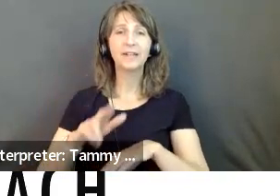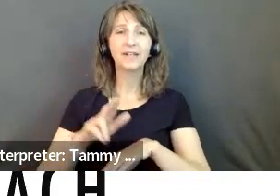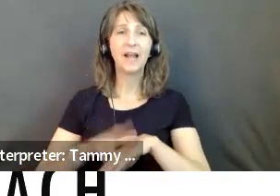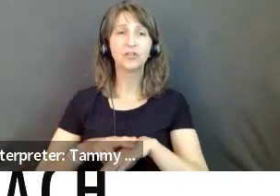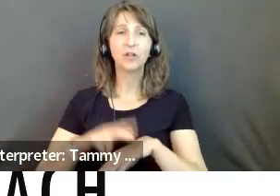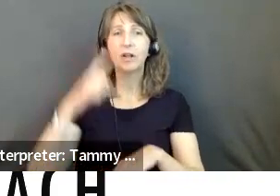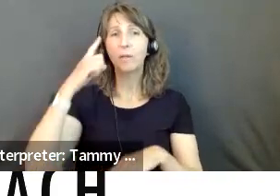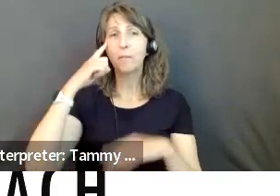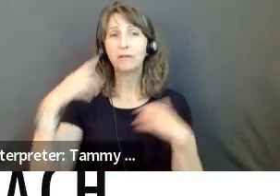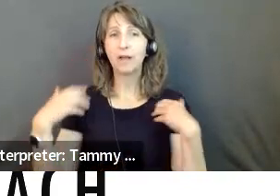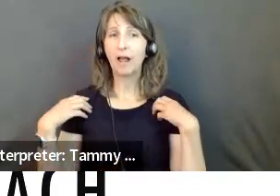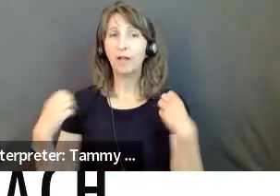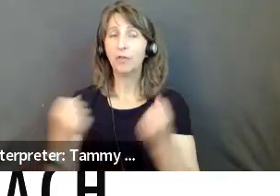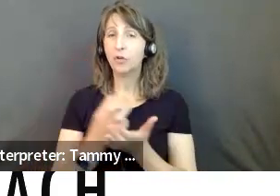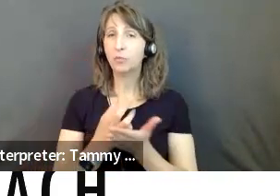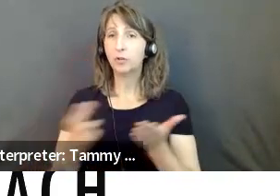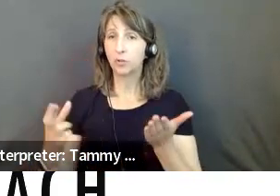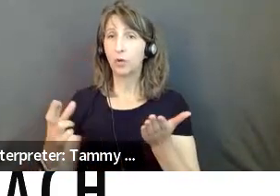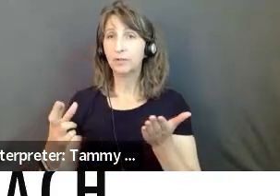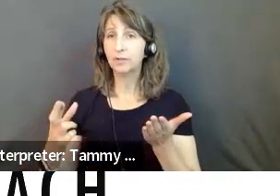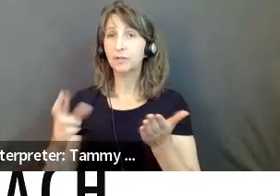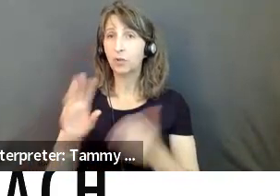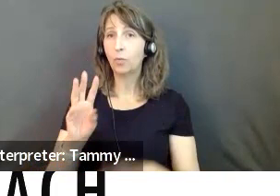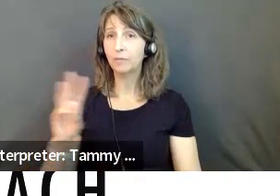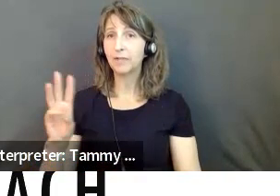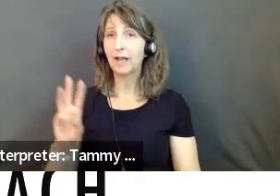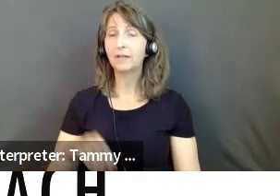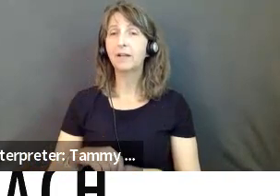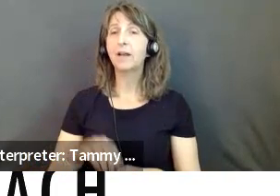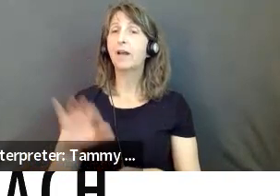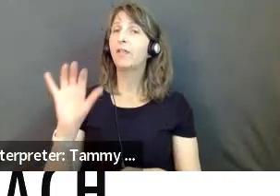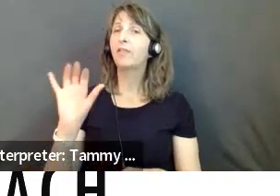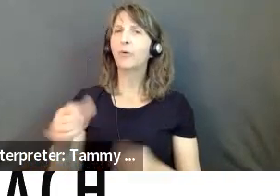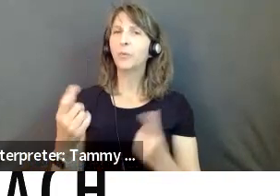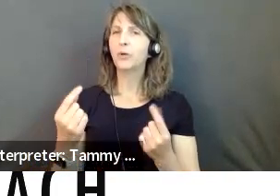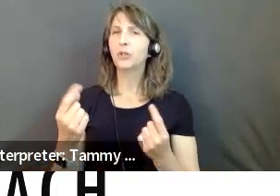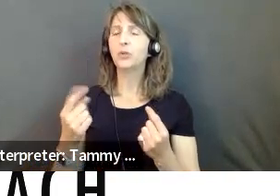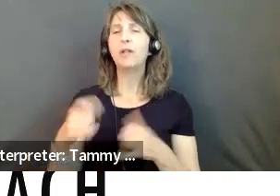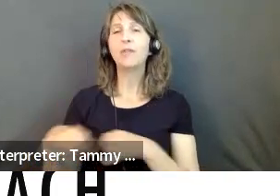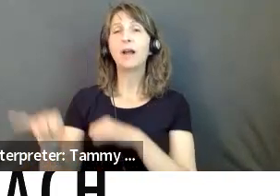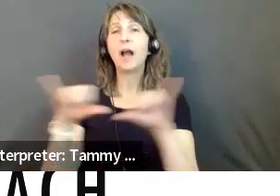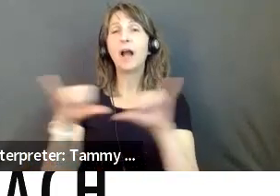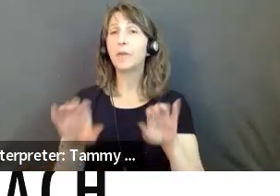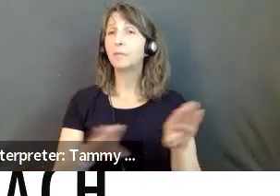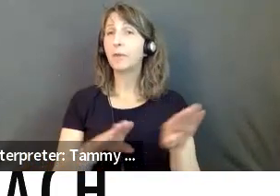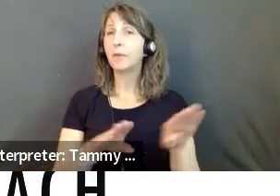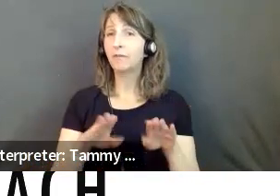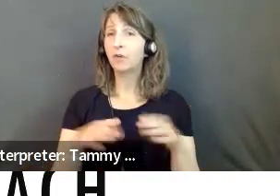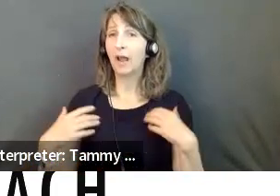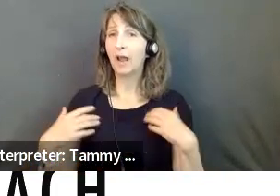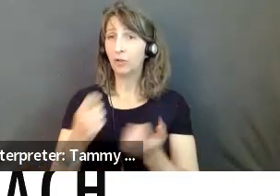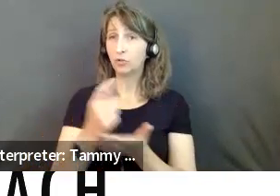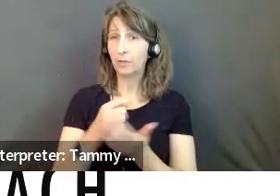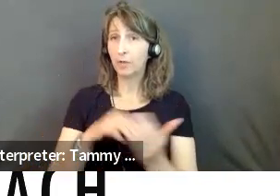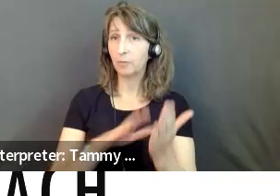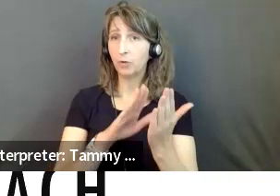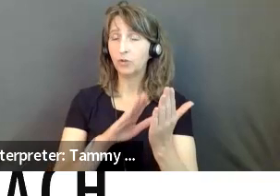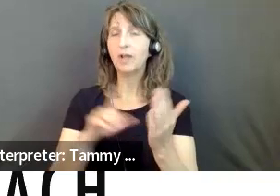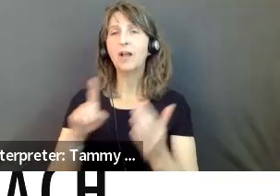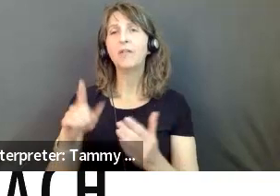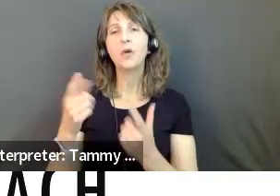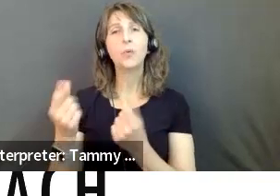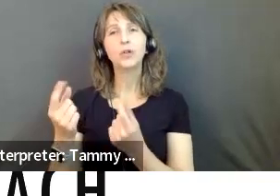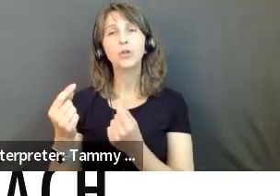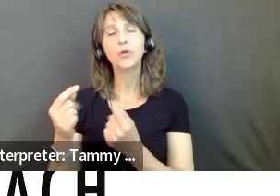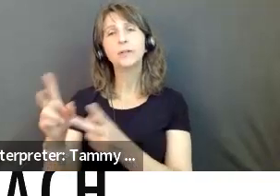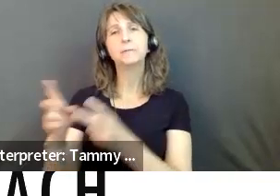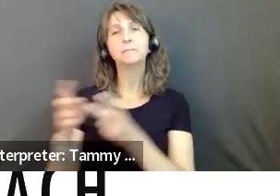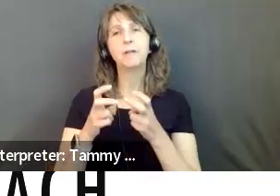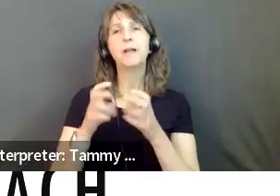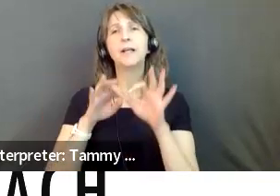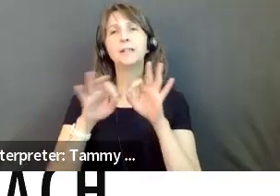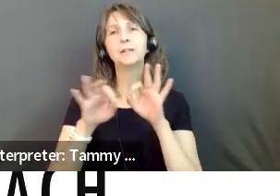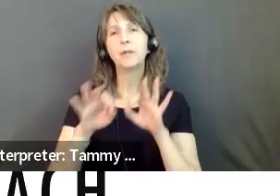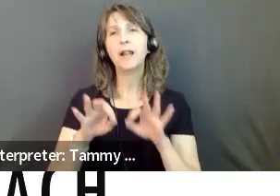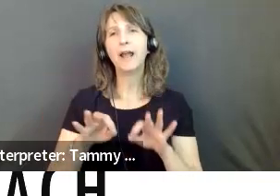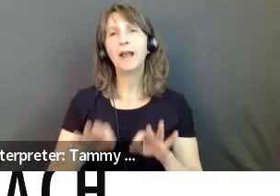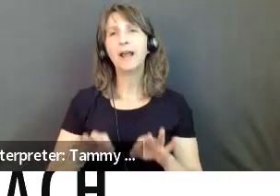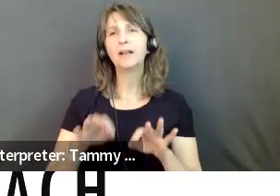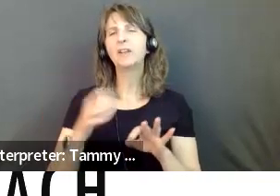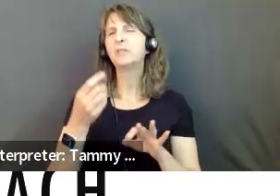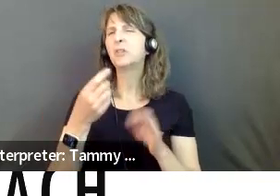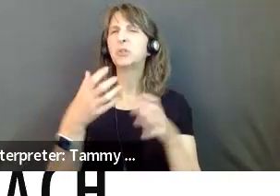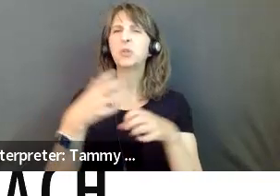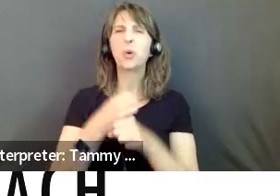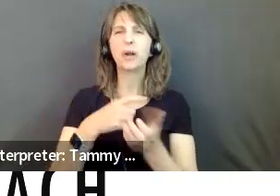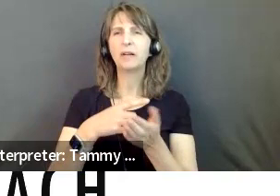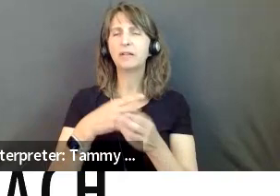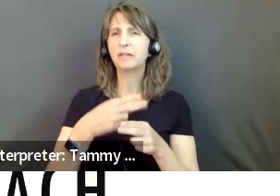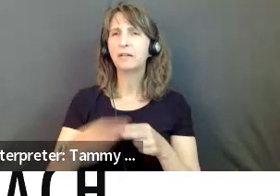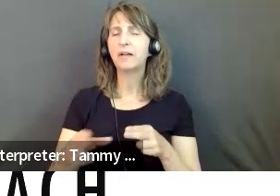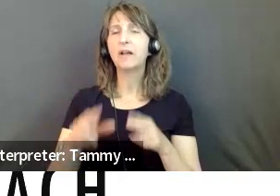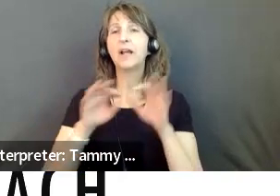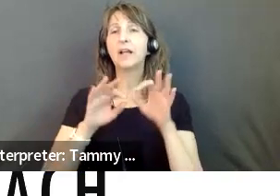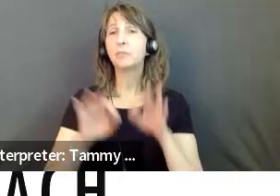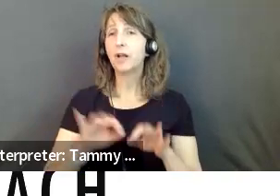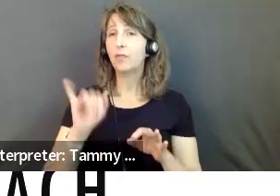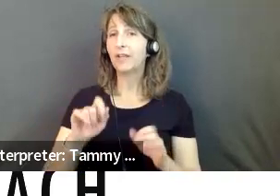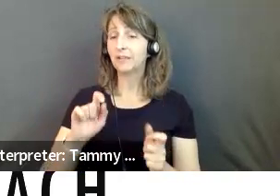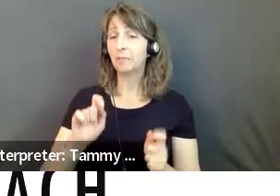Resources page and they take the common behavioral health treatment approaches one at a time and talk through in a few pages the research that shows that these modifications don't change the practice and they are effective so that individuals with disabilities and behavioral health conditions can have positive outcomes.